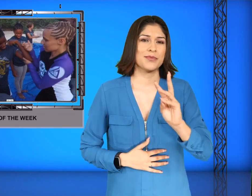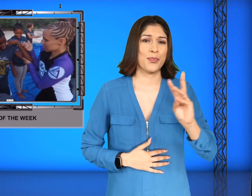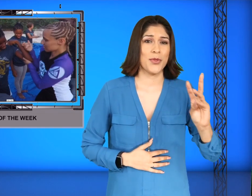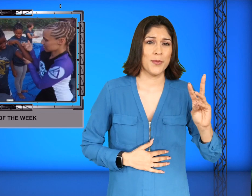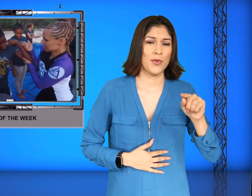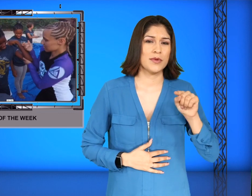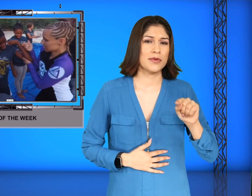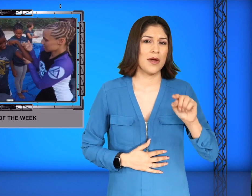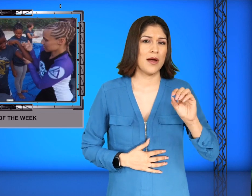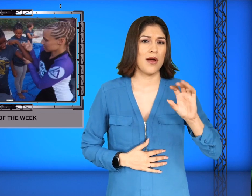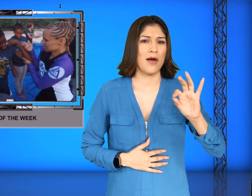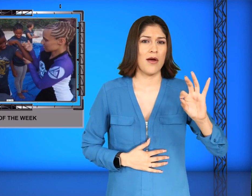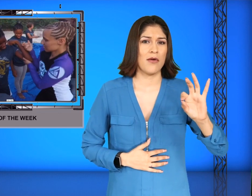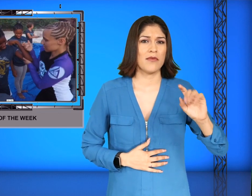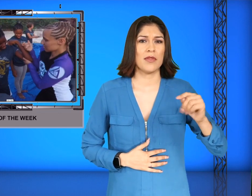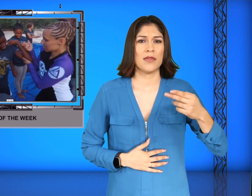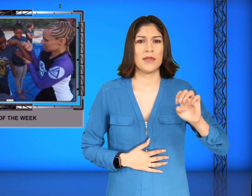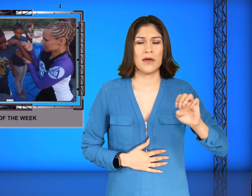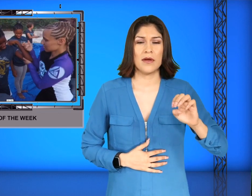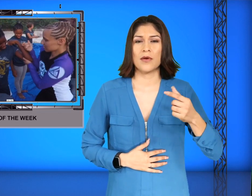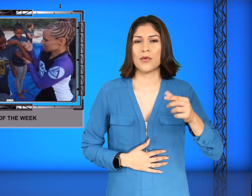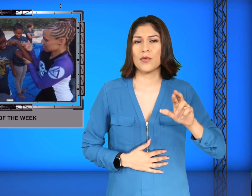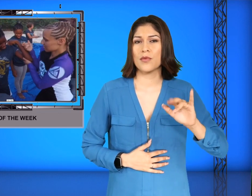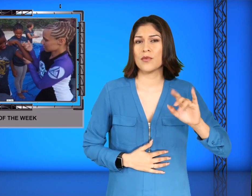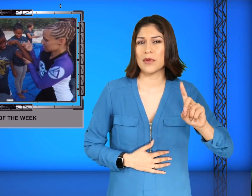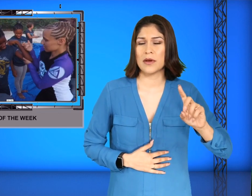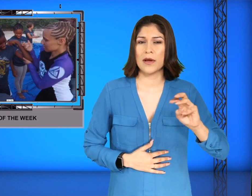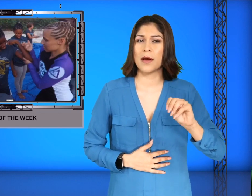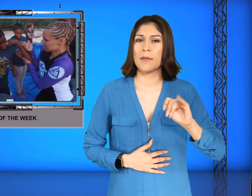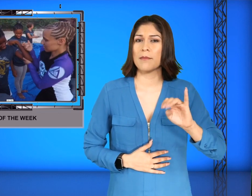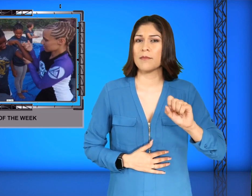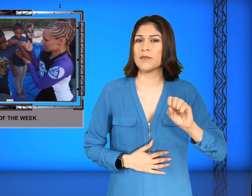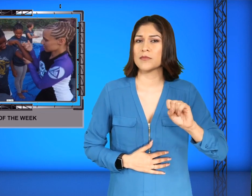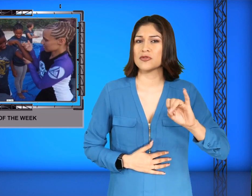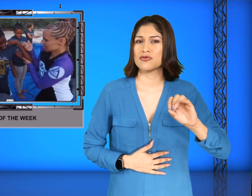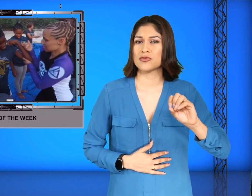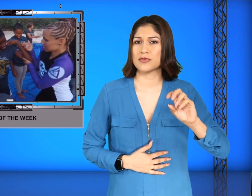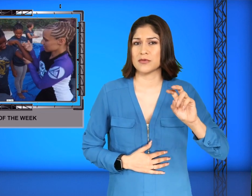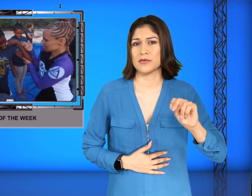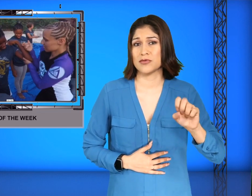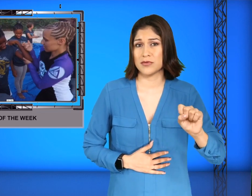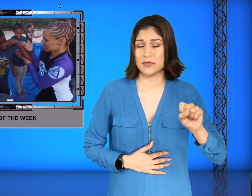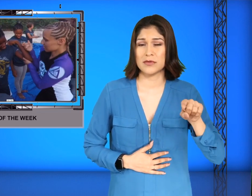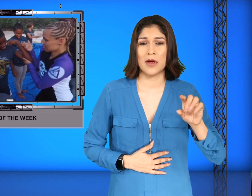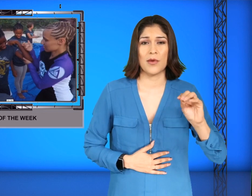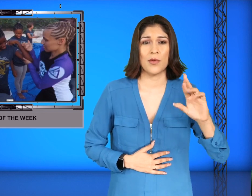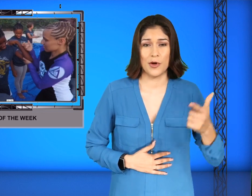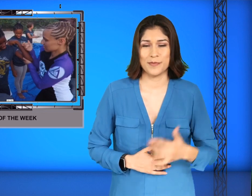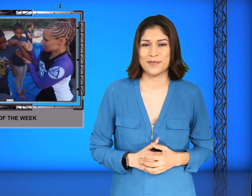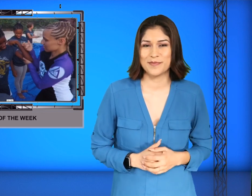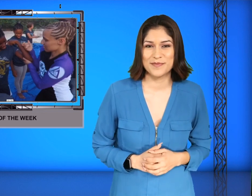you can help, go to www.offthegridmissions.org.